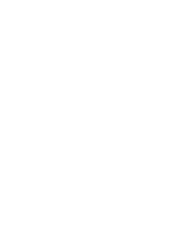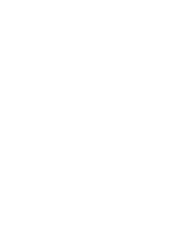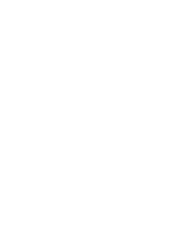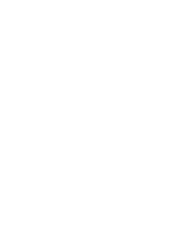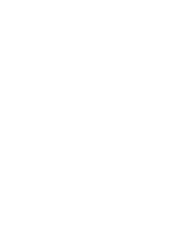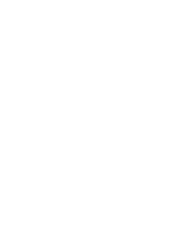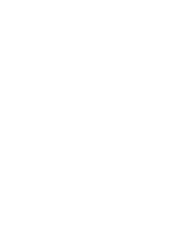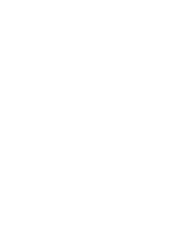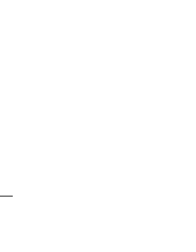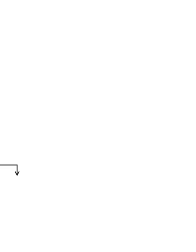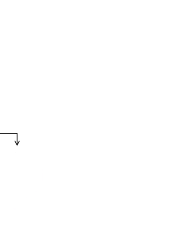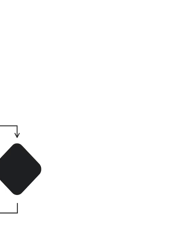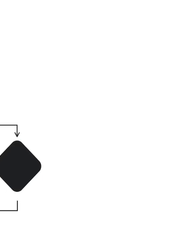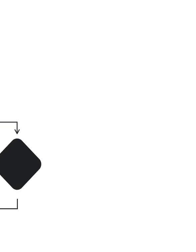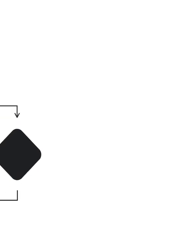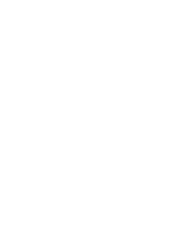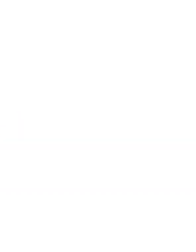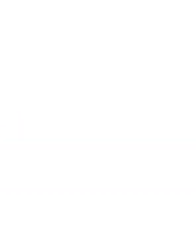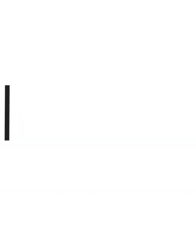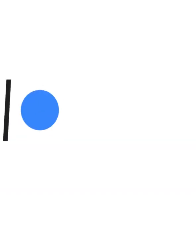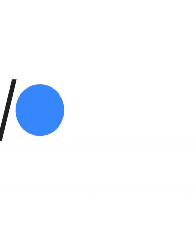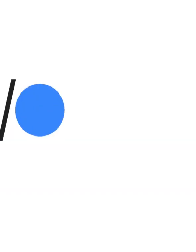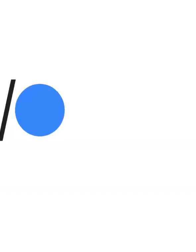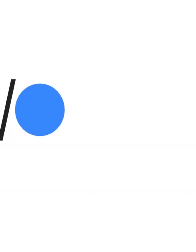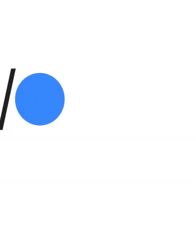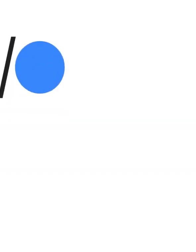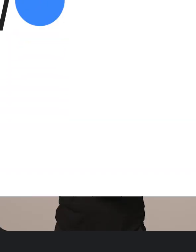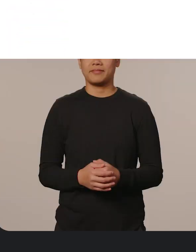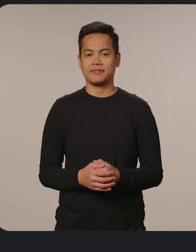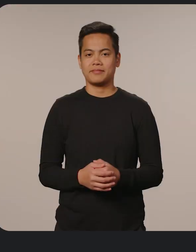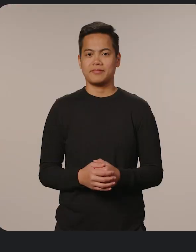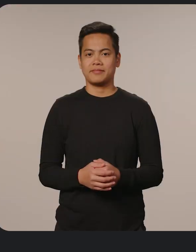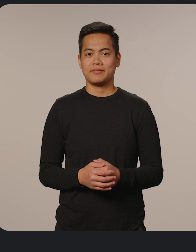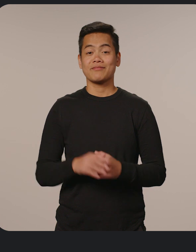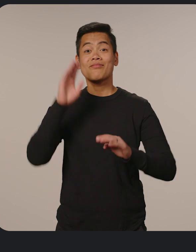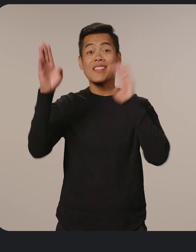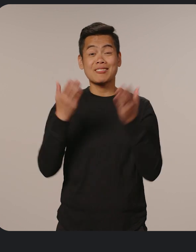[AUDIO LOGO] Hi, everyone.